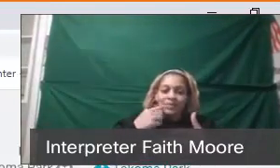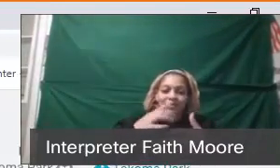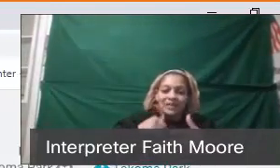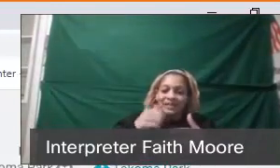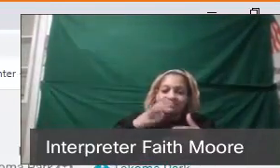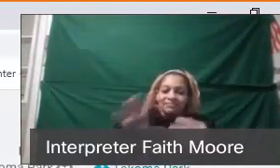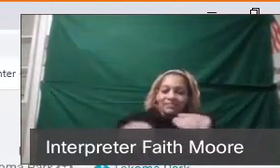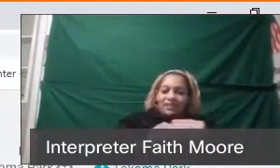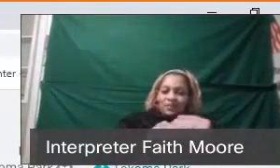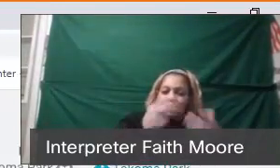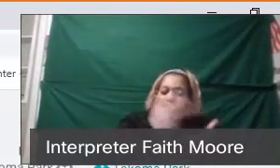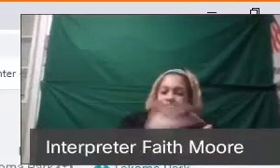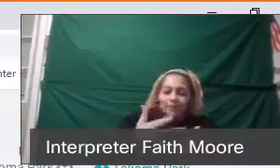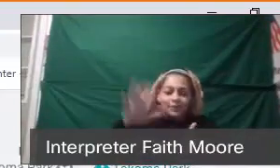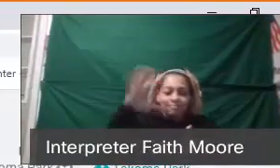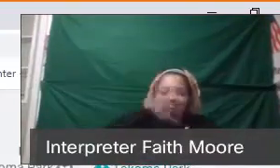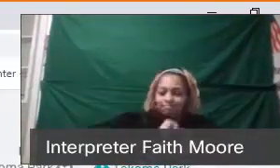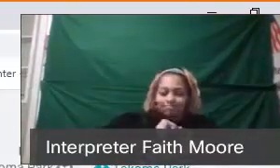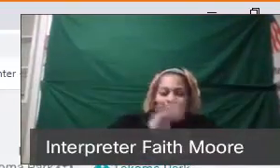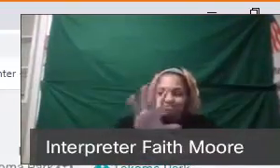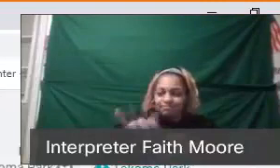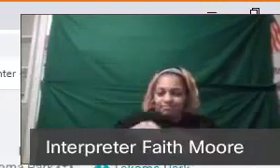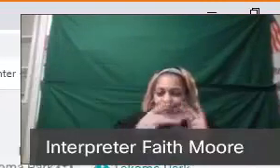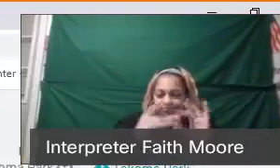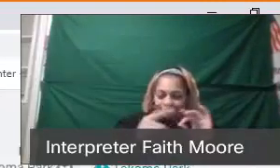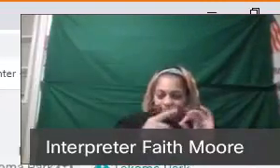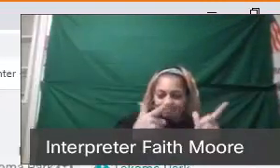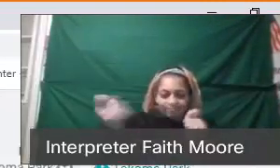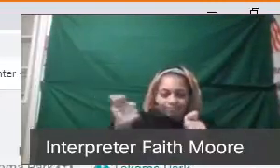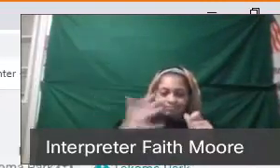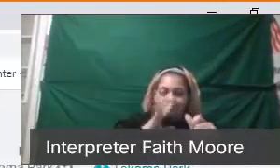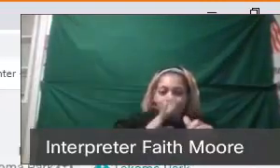So it'd be like it should be shared Atlanta.